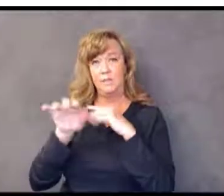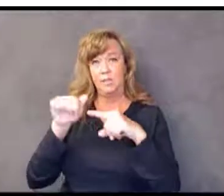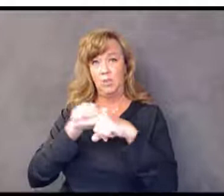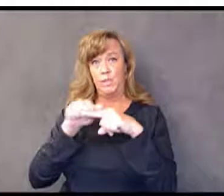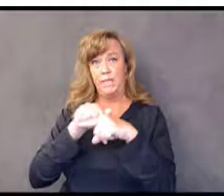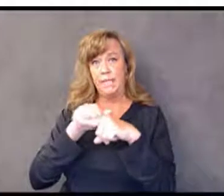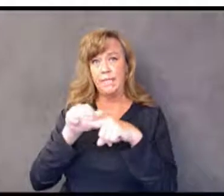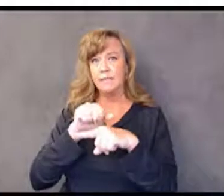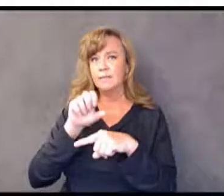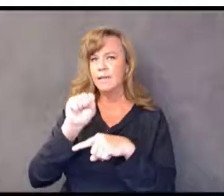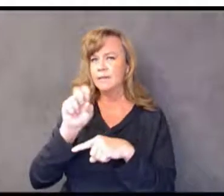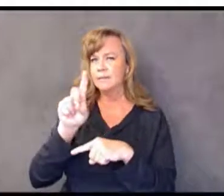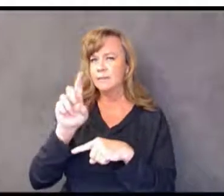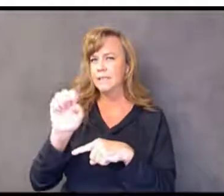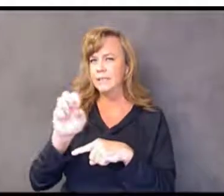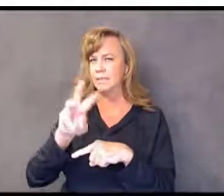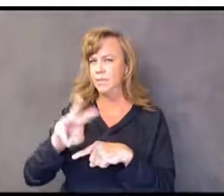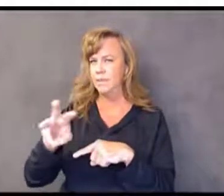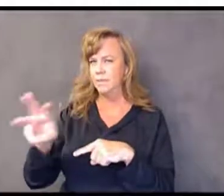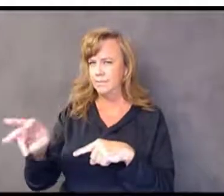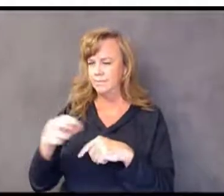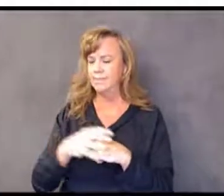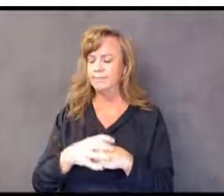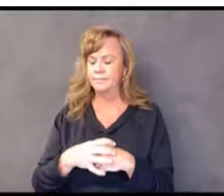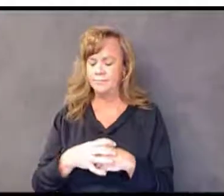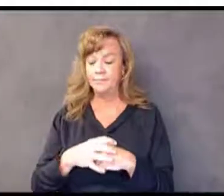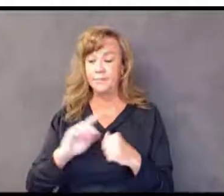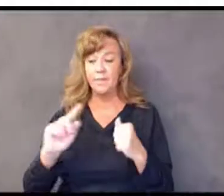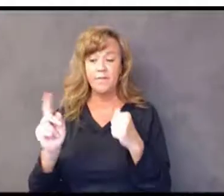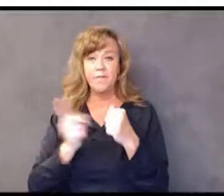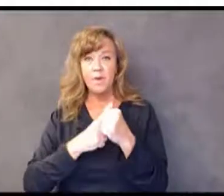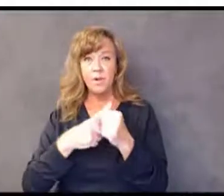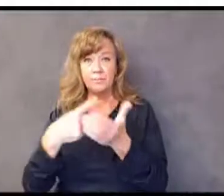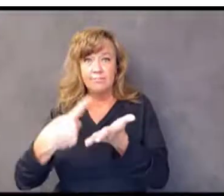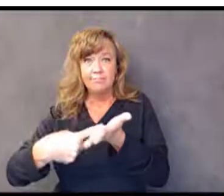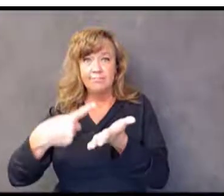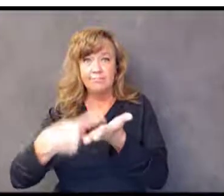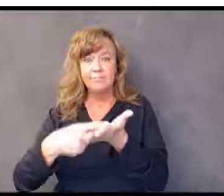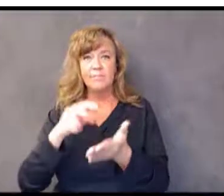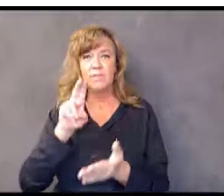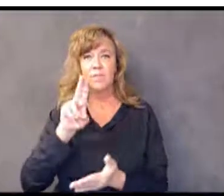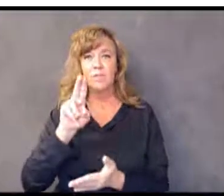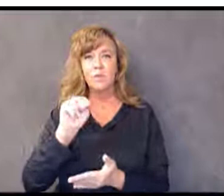The first feature we will cover is provided as a universal tool.